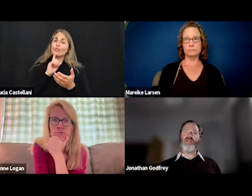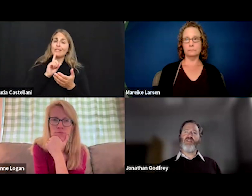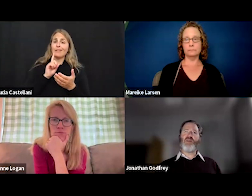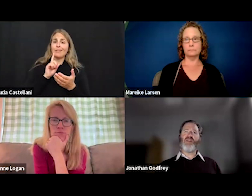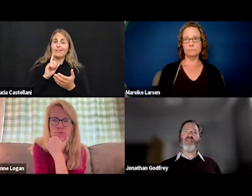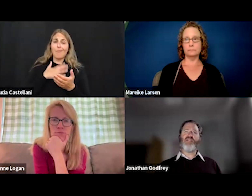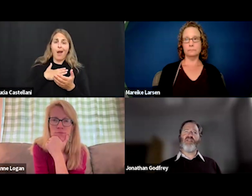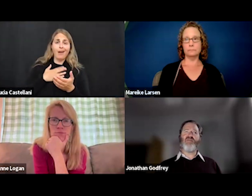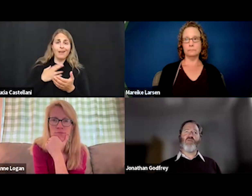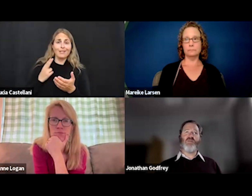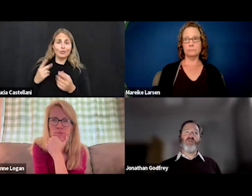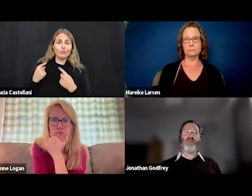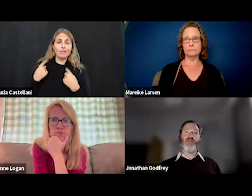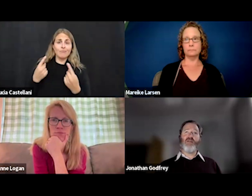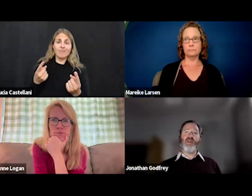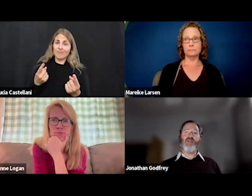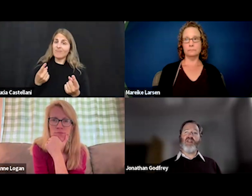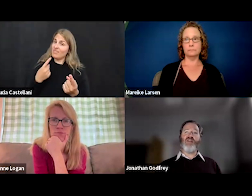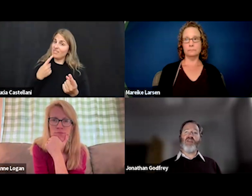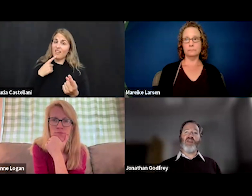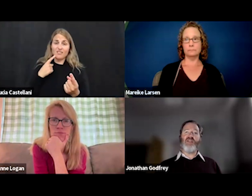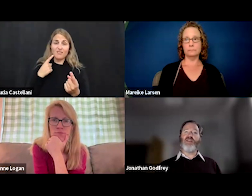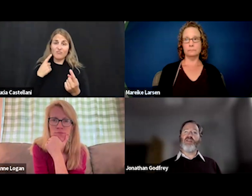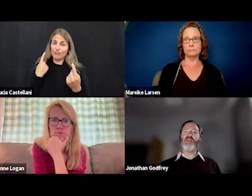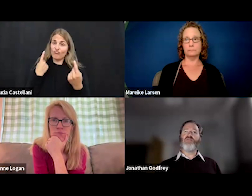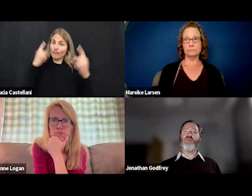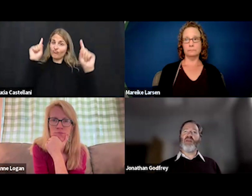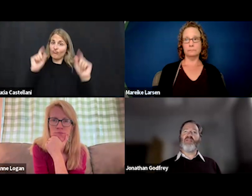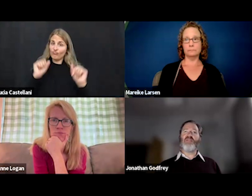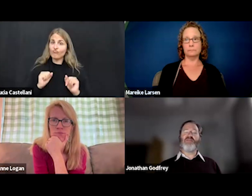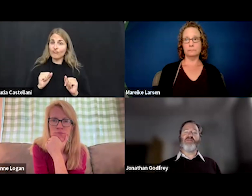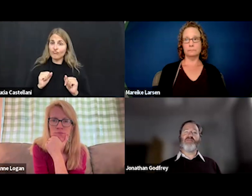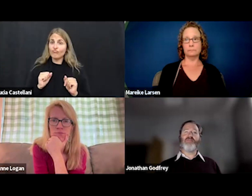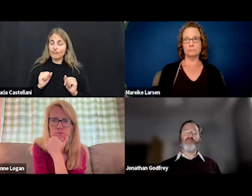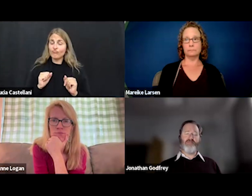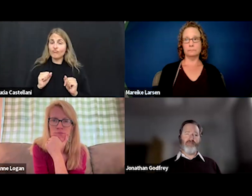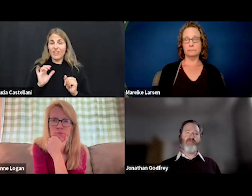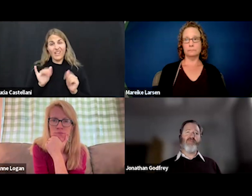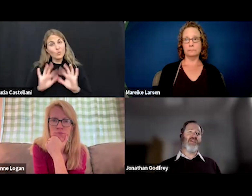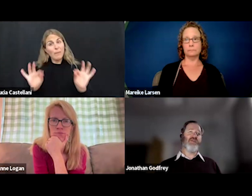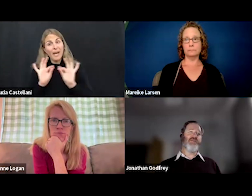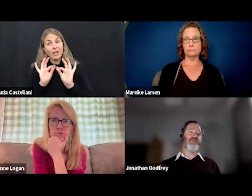it's been successful. And that, in the end, is what matters. Thank you.